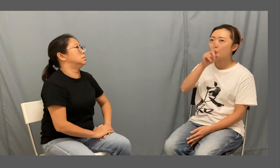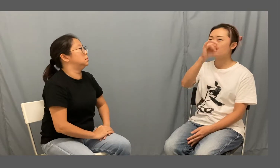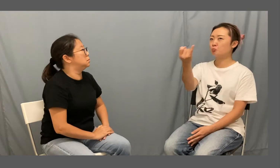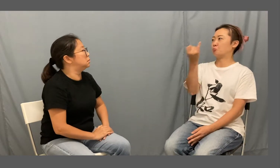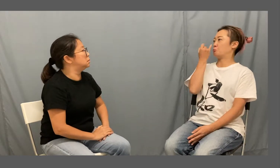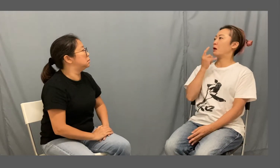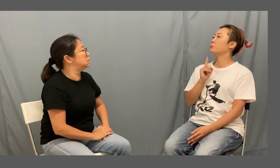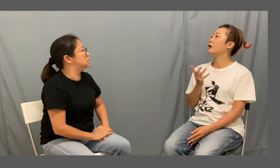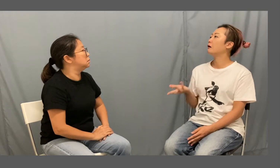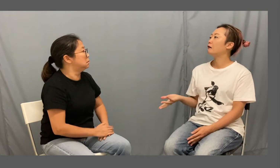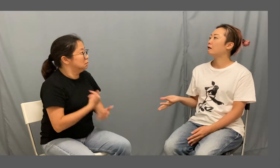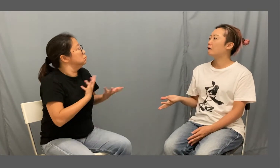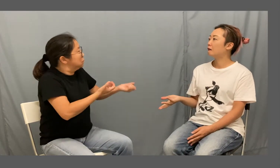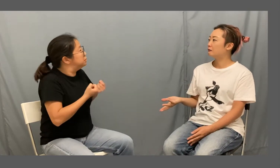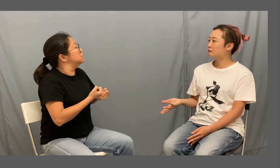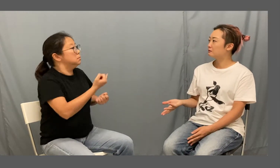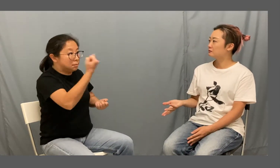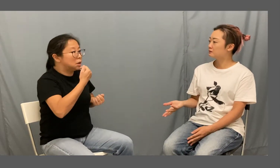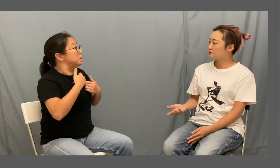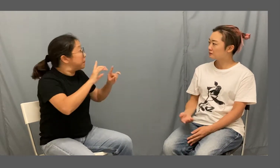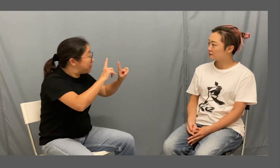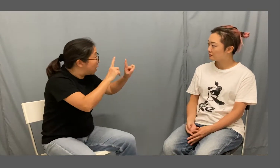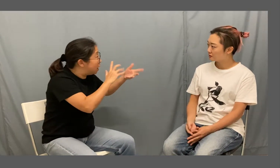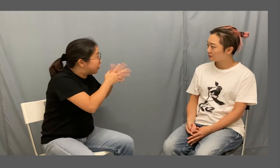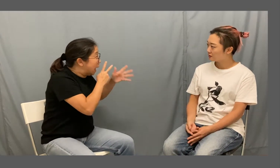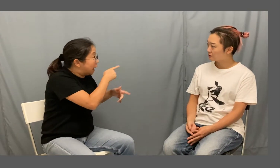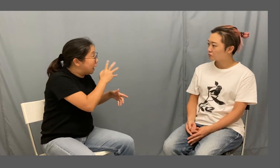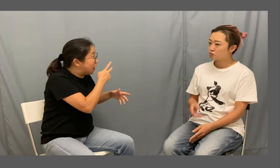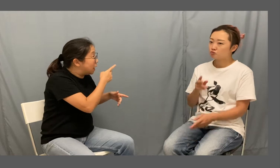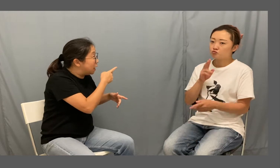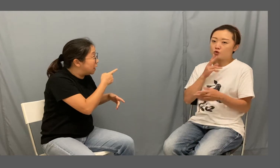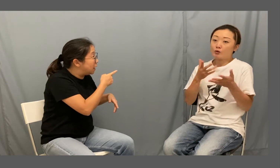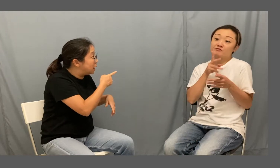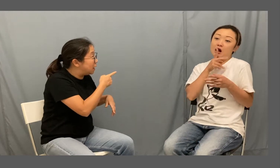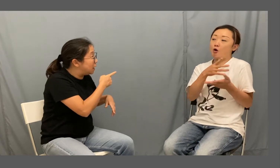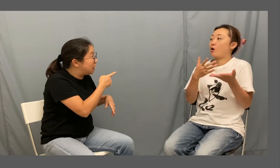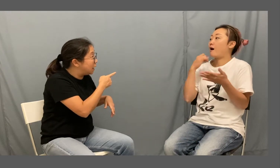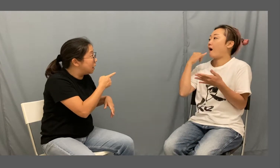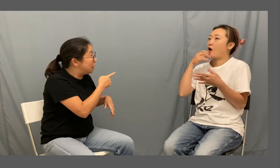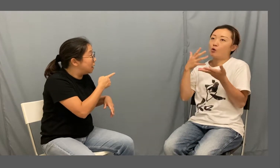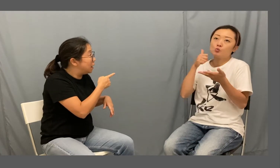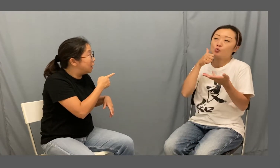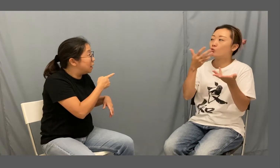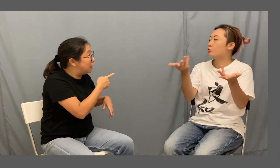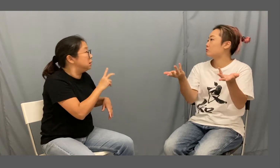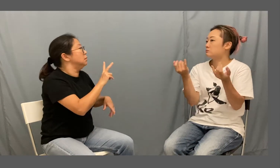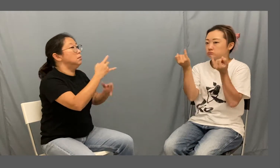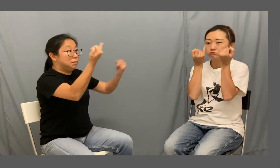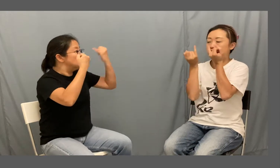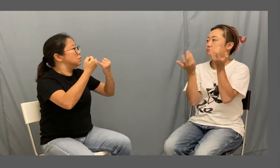Cat: What if the feedback is blunt? Lisa: Accept it! Was it from a sign language interpreter? Cat: It could be from a sign language interpreter, a Deaf or hearing person